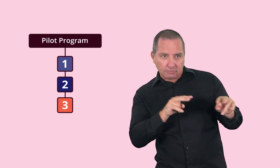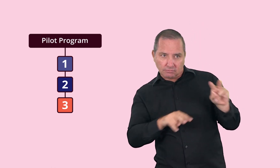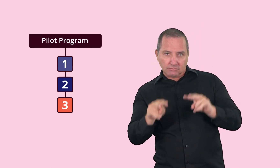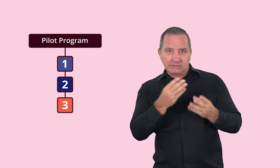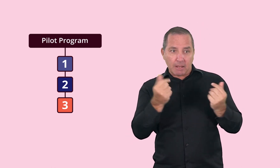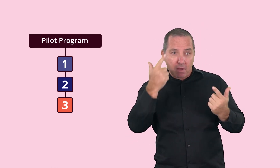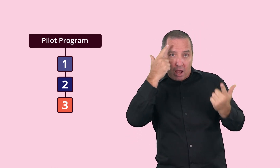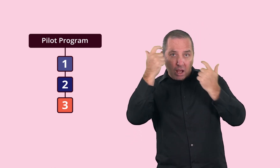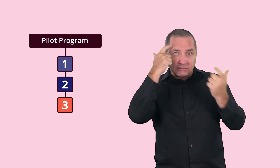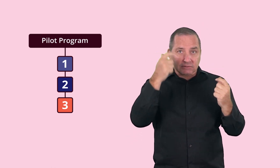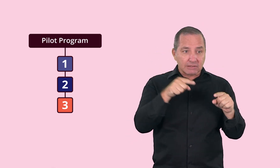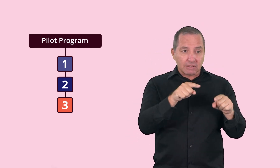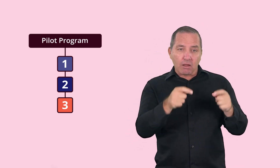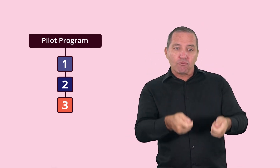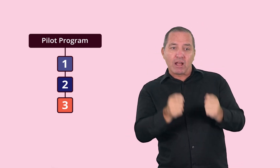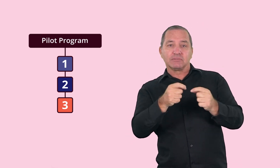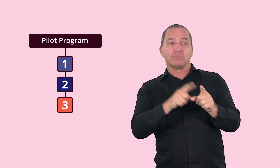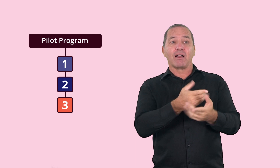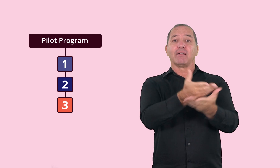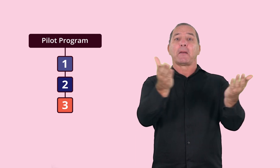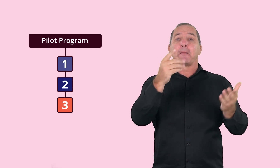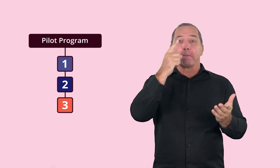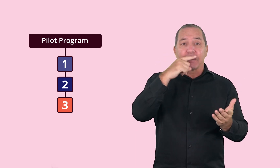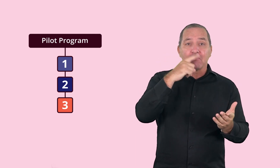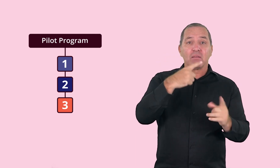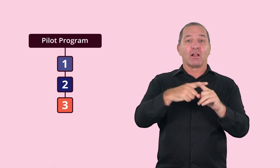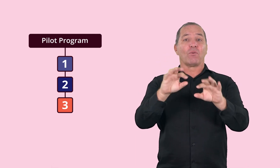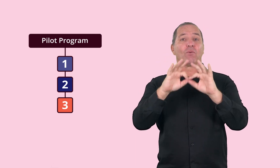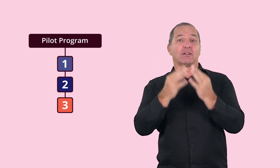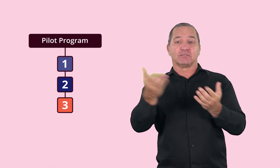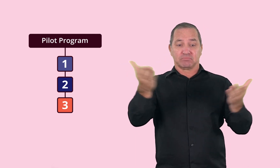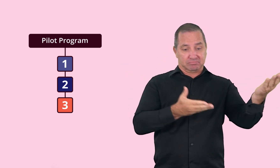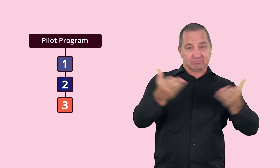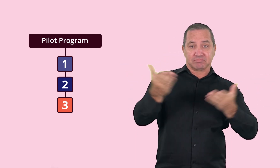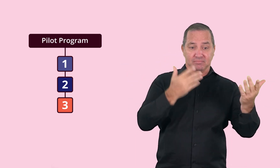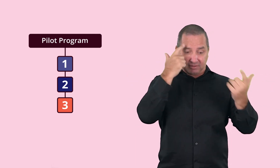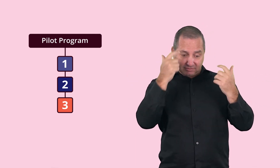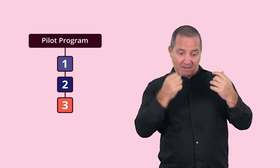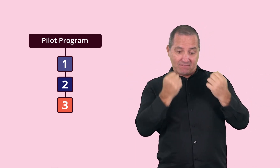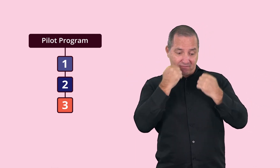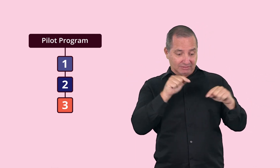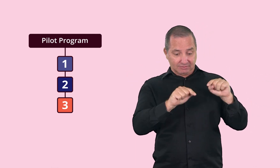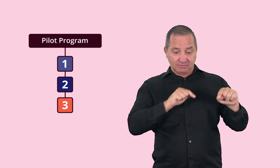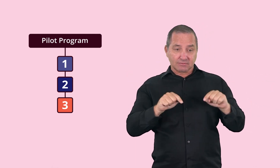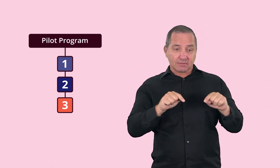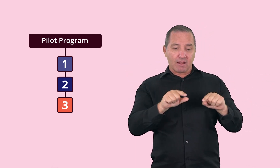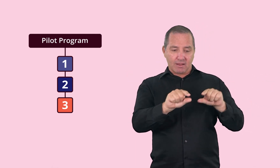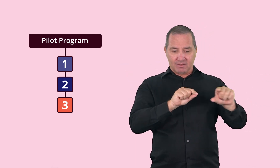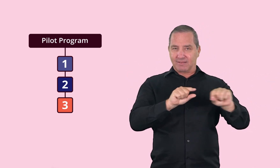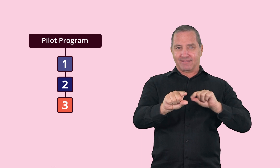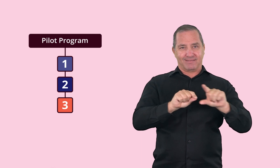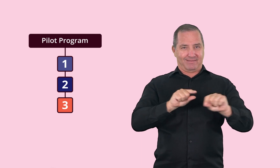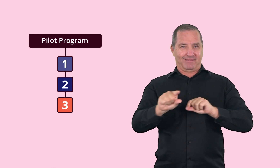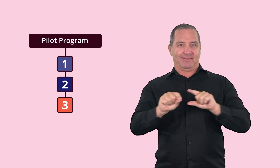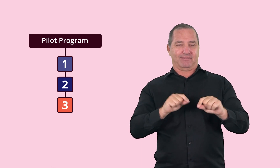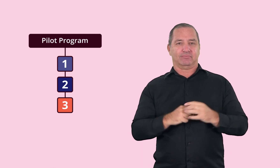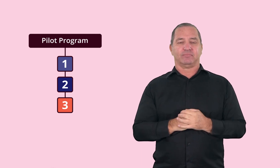to test some of the ideas raised by the people and organisations who gave evidence.